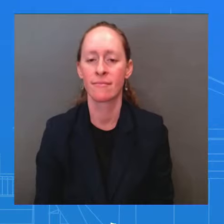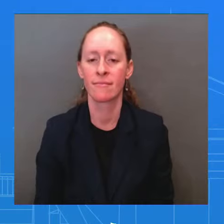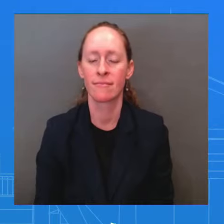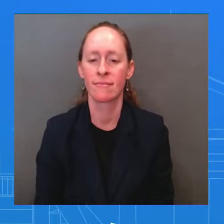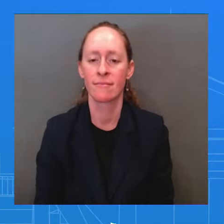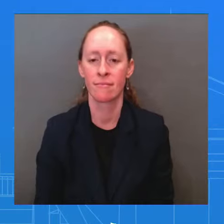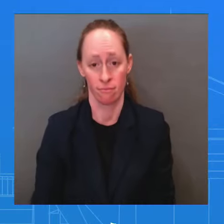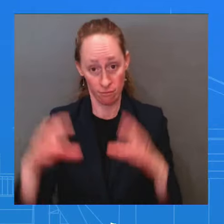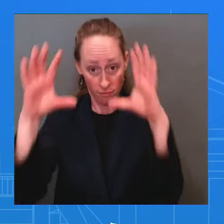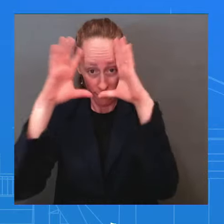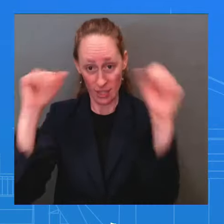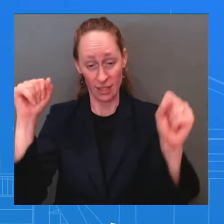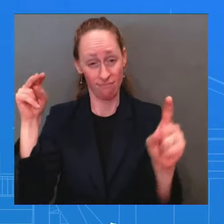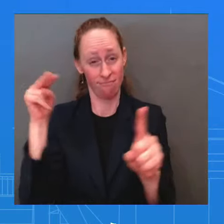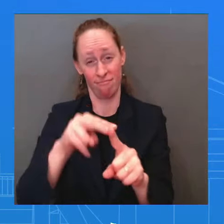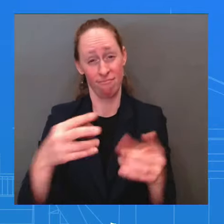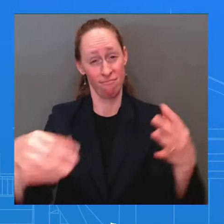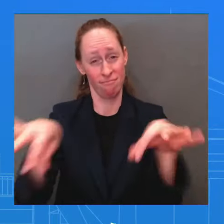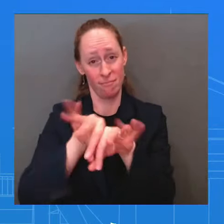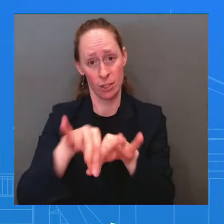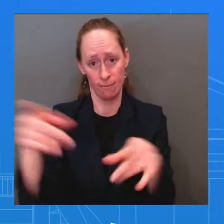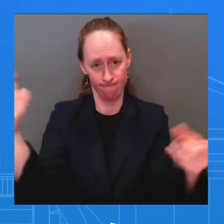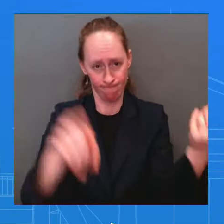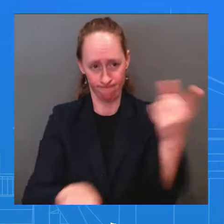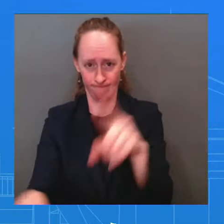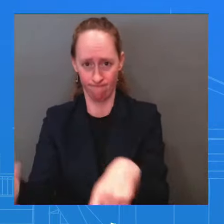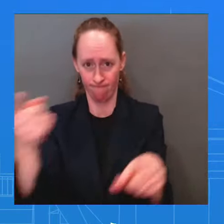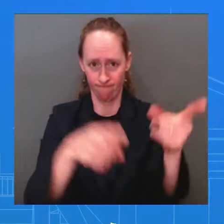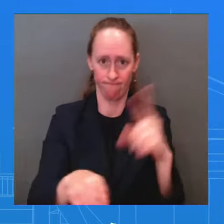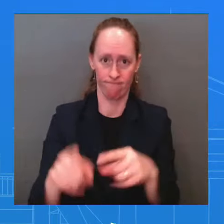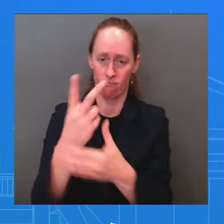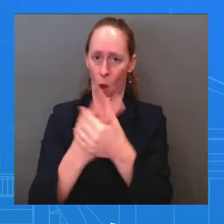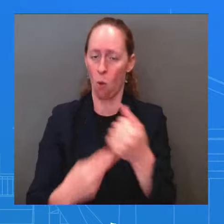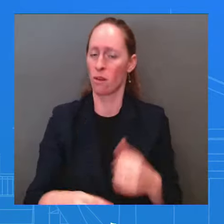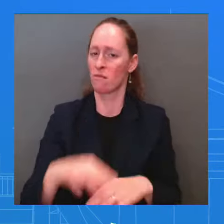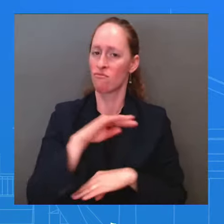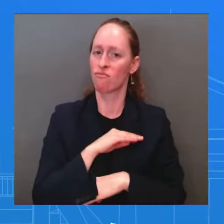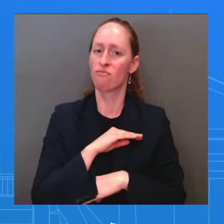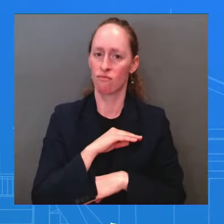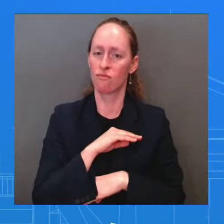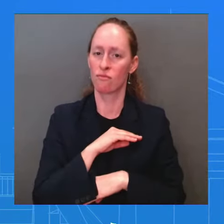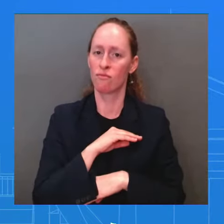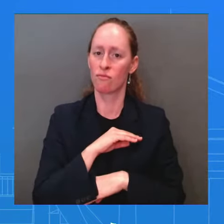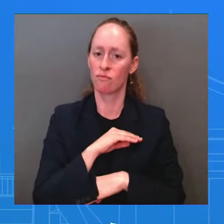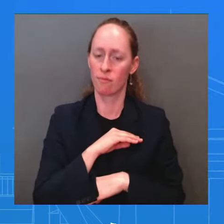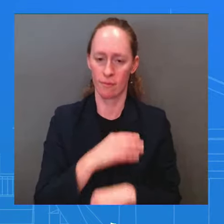And it is important that workers are able to have benefits and wages so that they can raise their family.